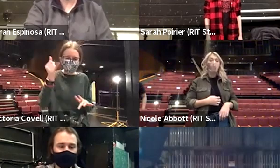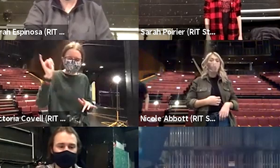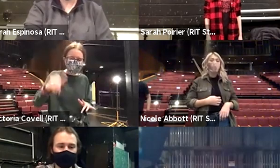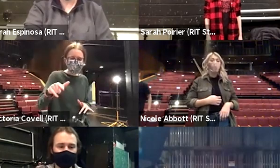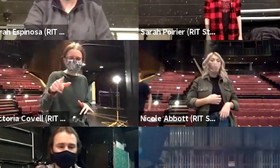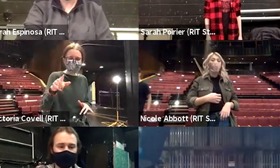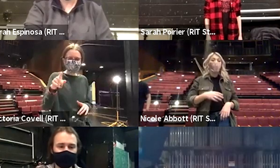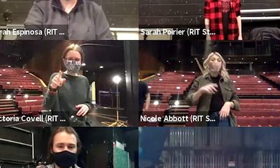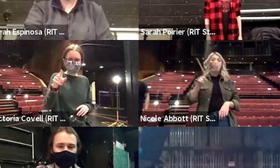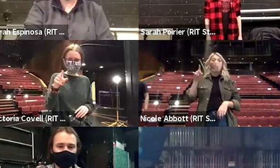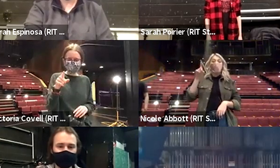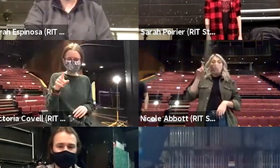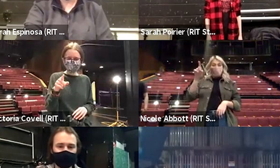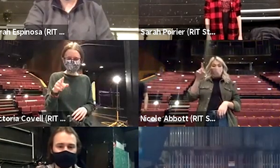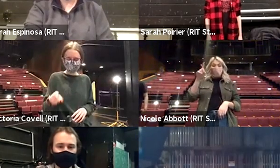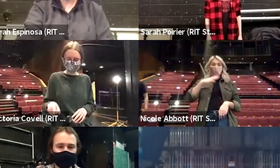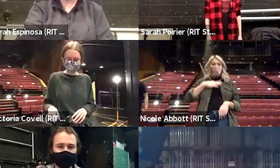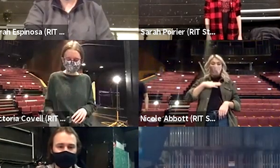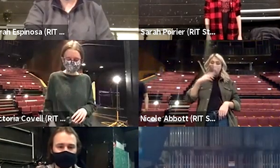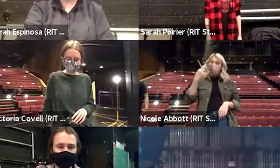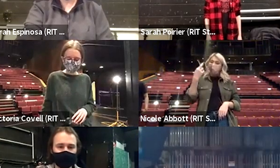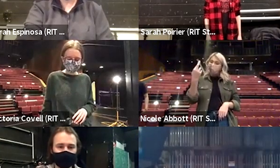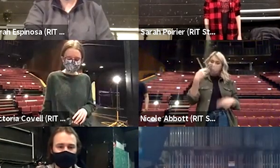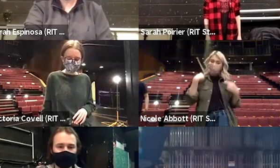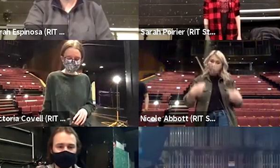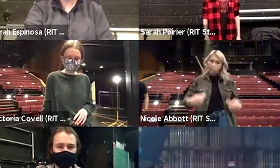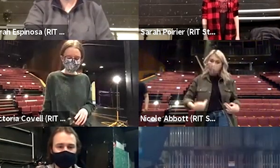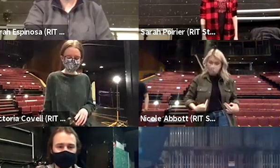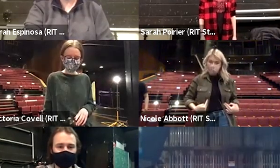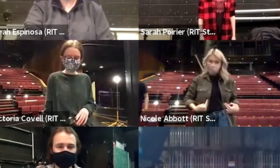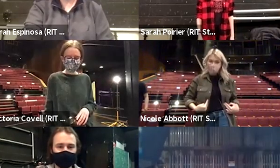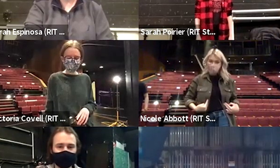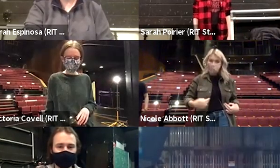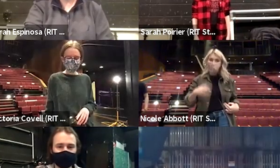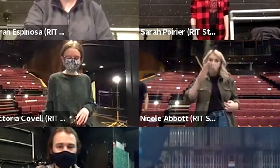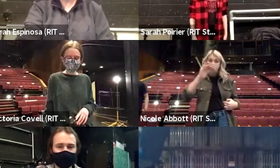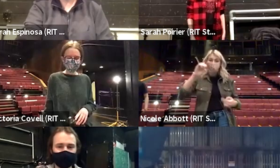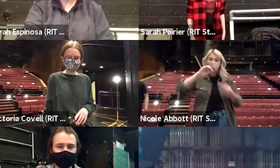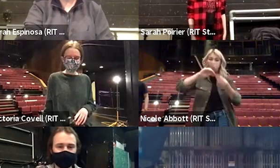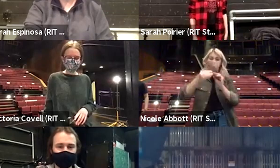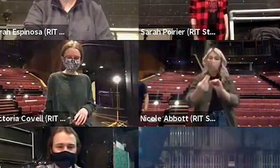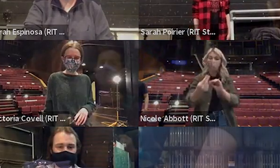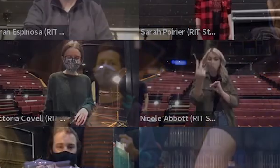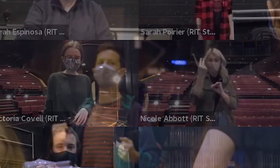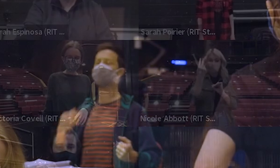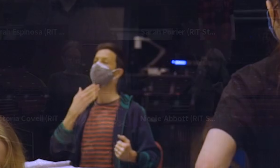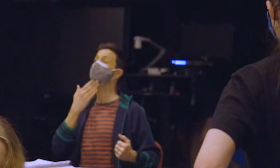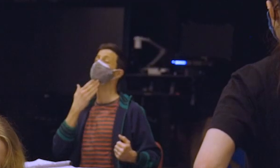or it becomes harder because we're limited to being on Zoom and then once we're in person